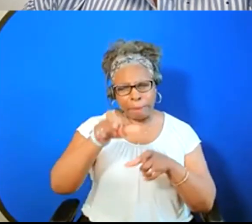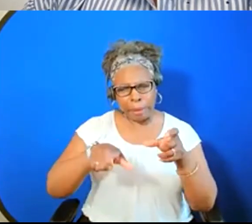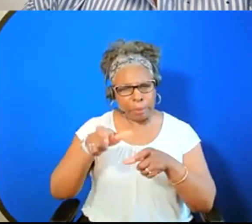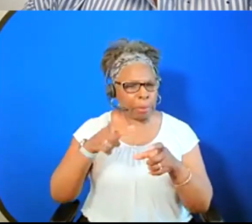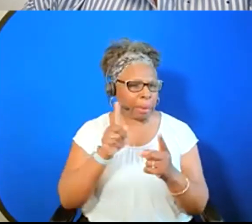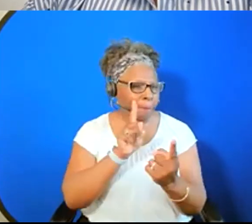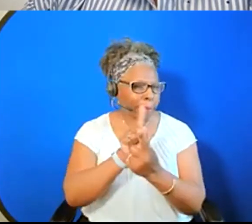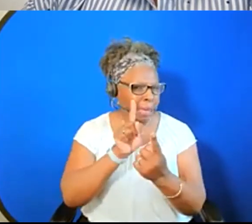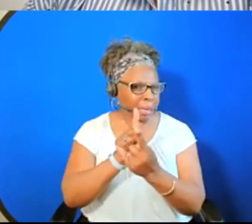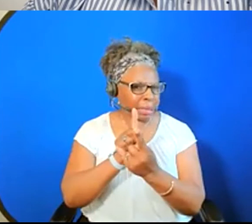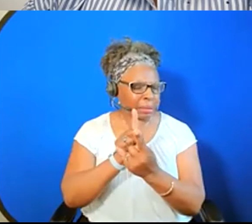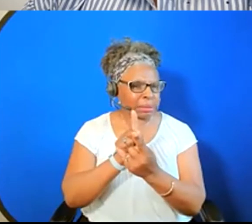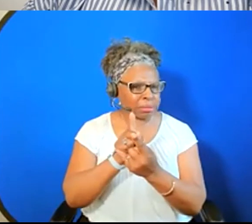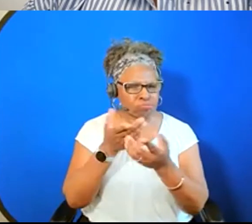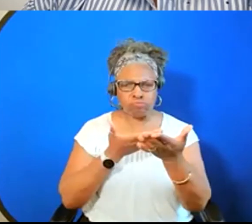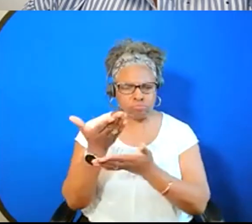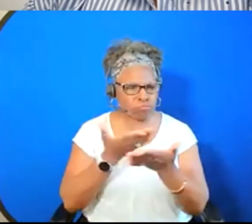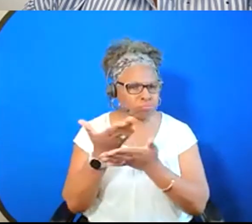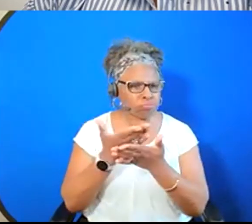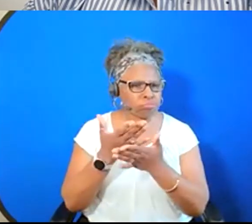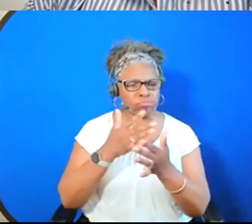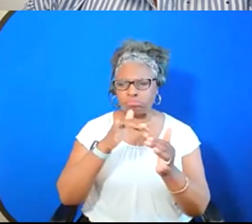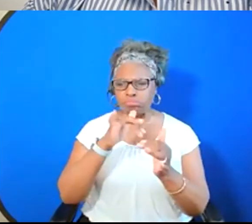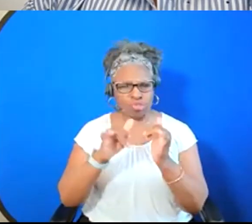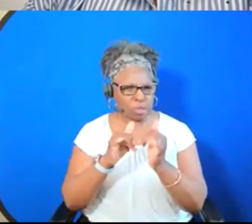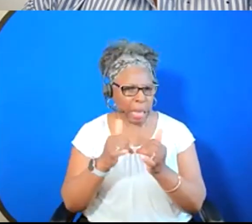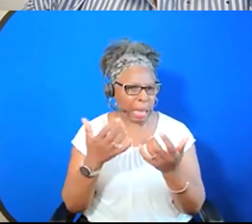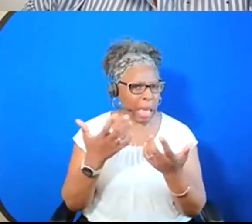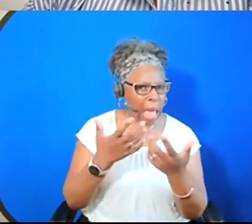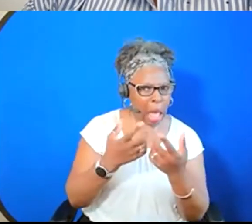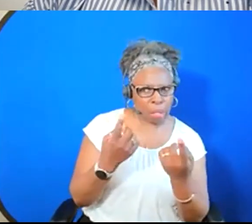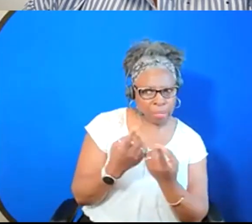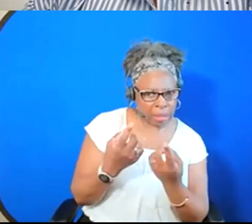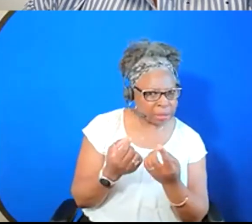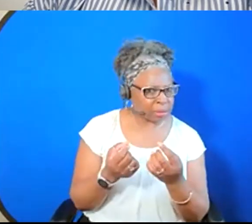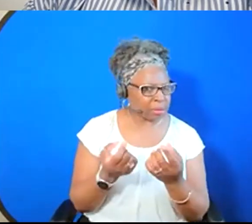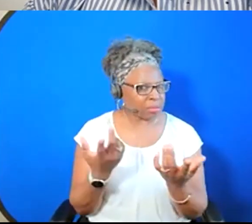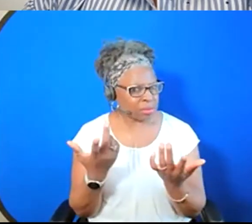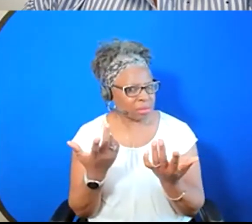doing afterwards. How is it unravelling? Is there a kind of bleed into or out of their real life from the perspective of the characters?